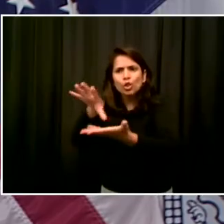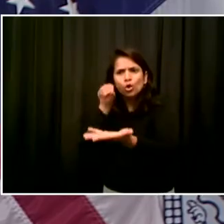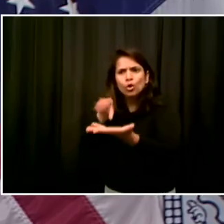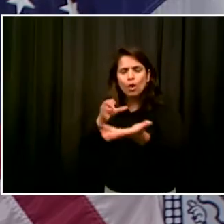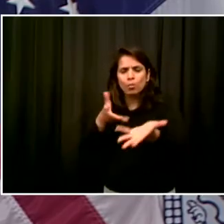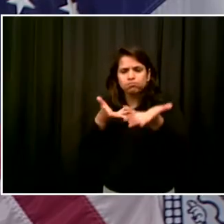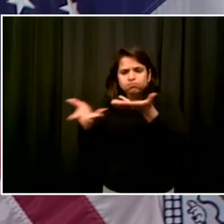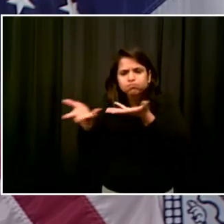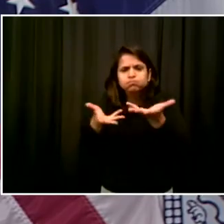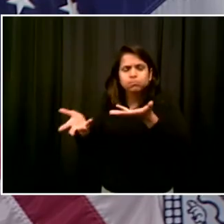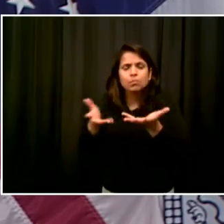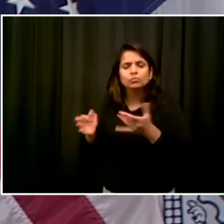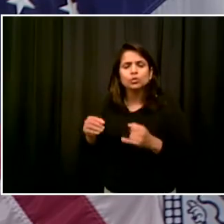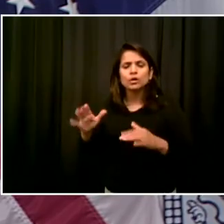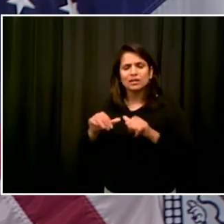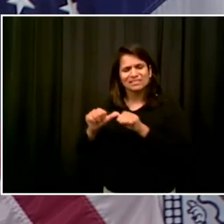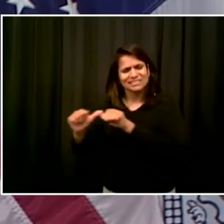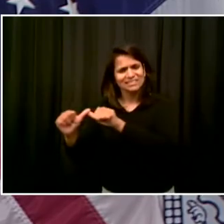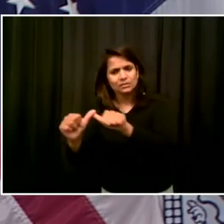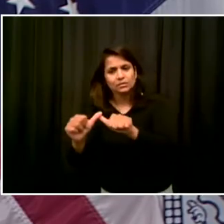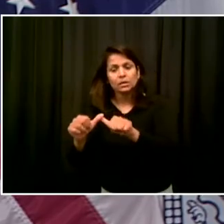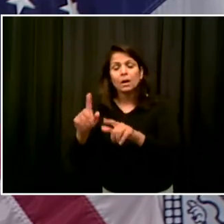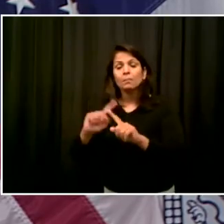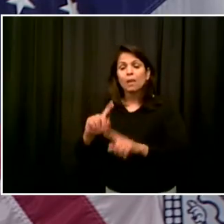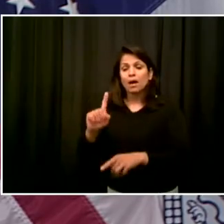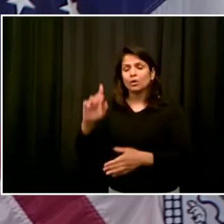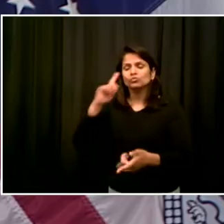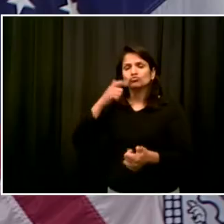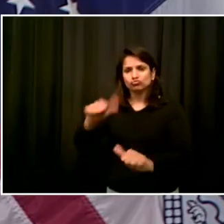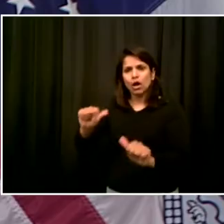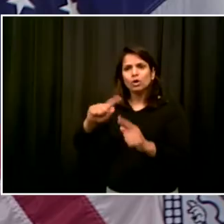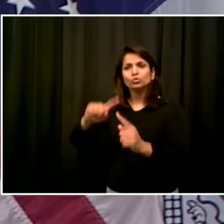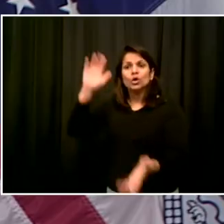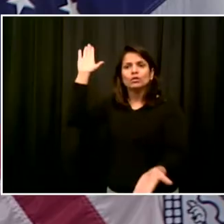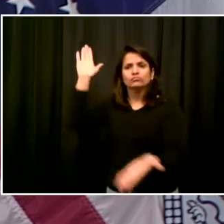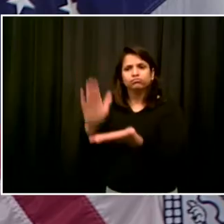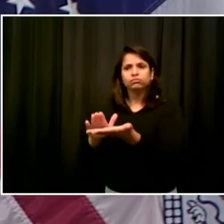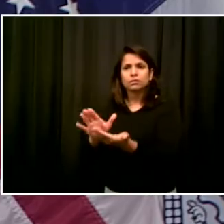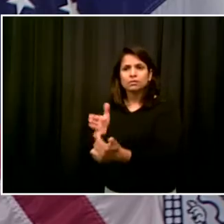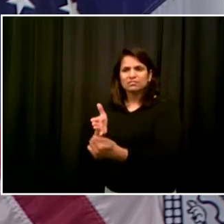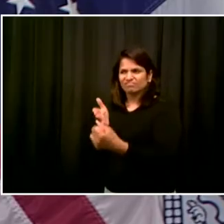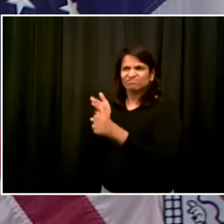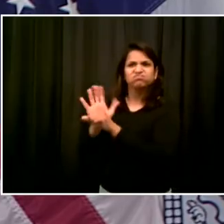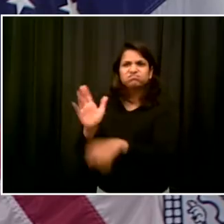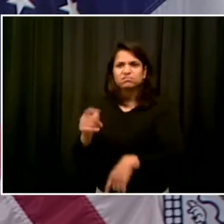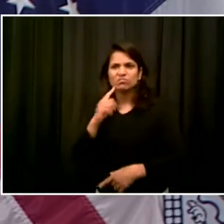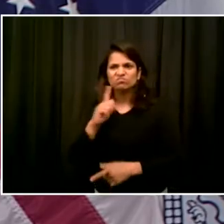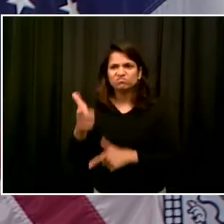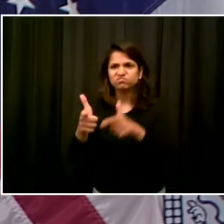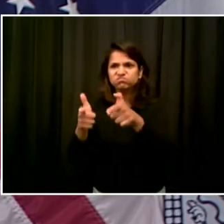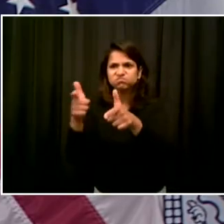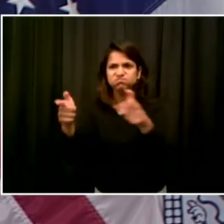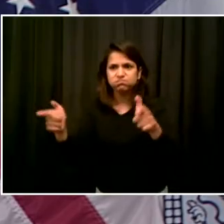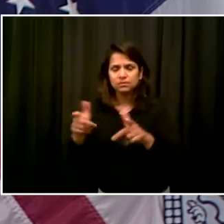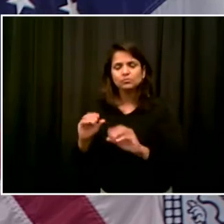CHANGING EVERY YEAR AND IMPLEMENTING READ DIRECTIONS AND